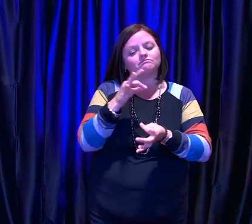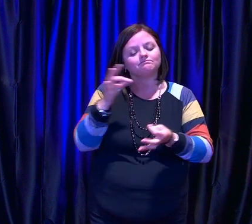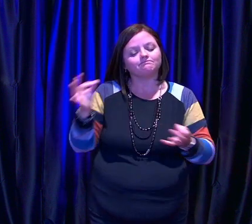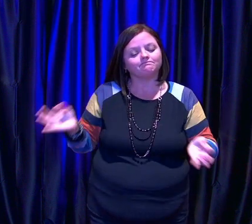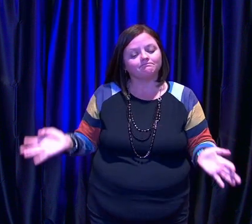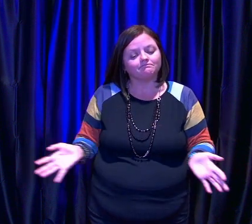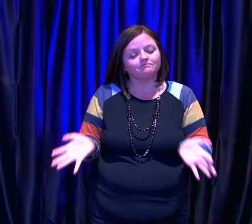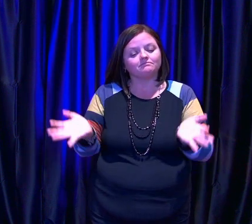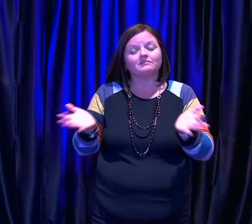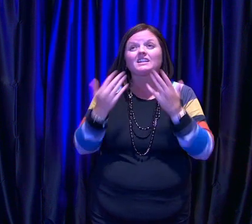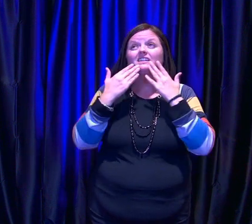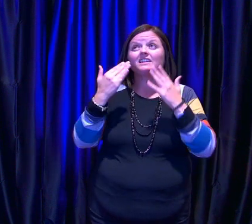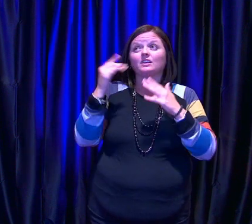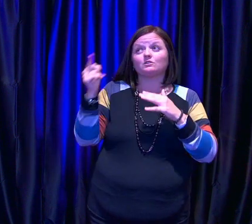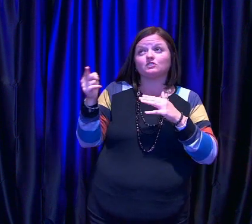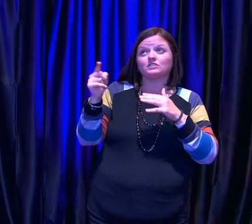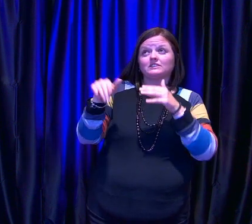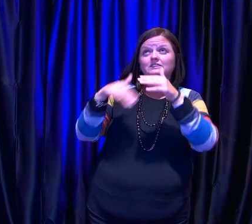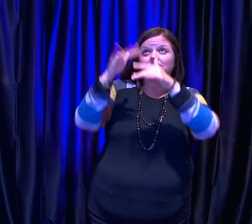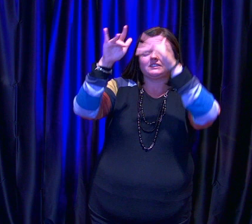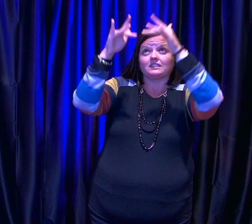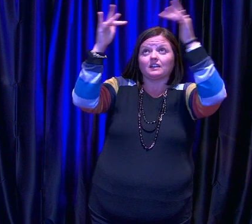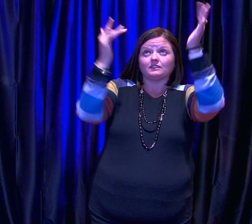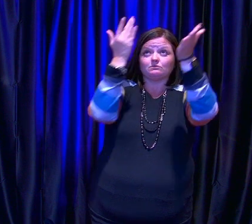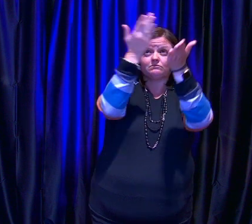she's in heaven be with her family as they gather